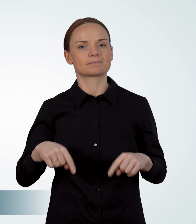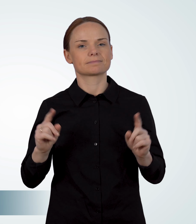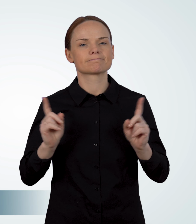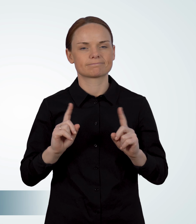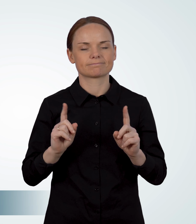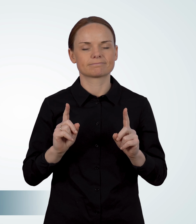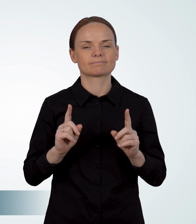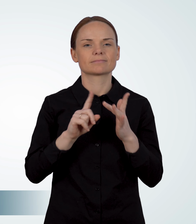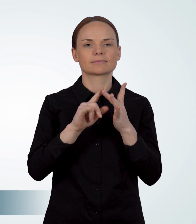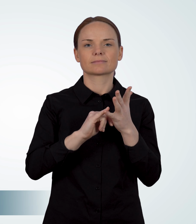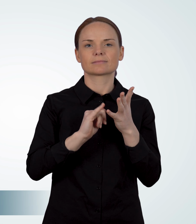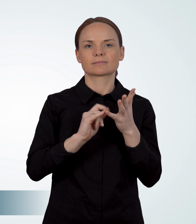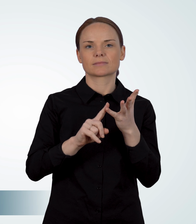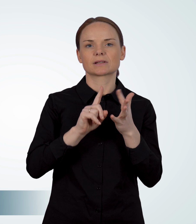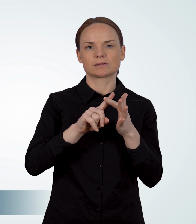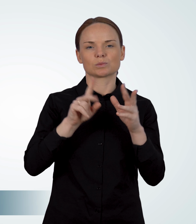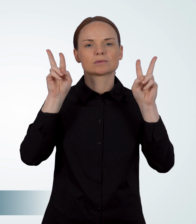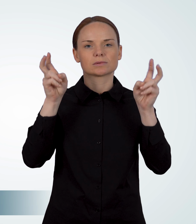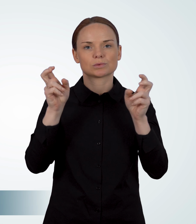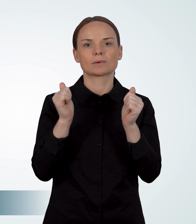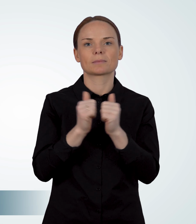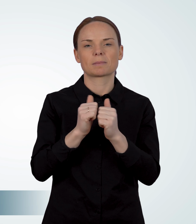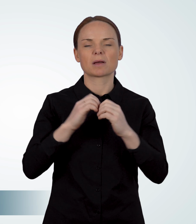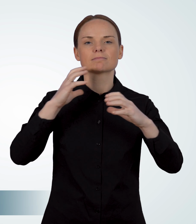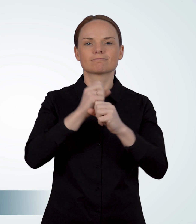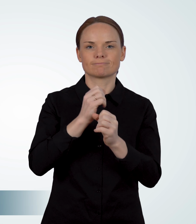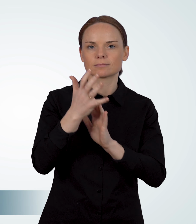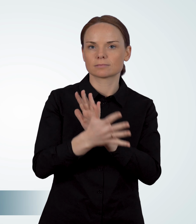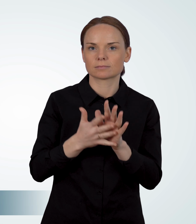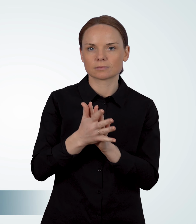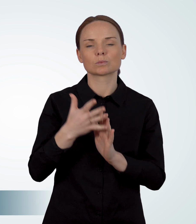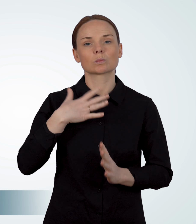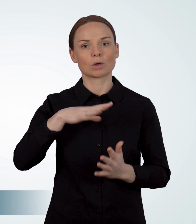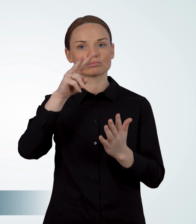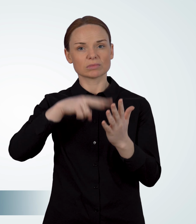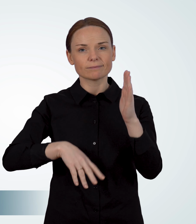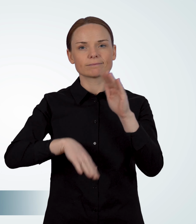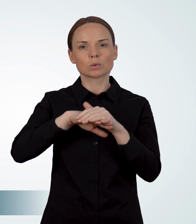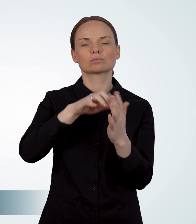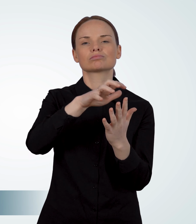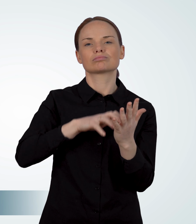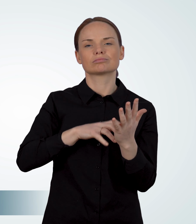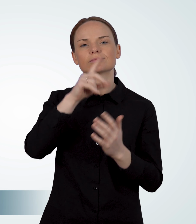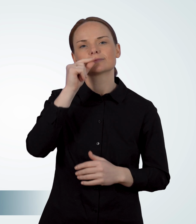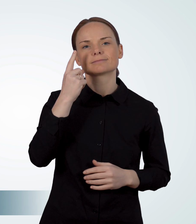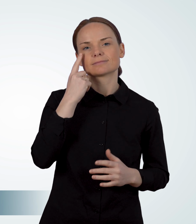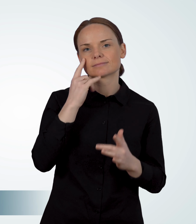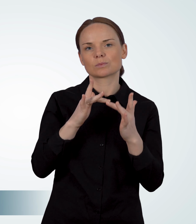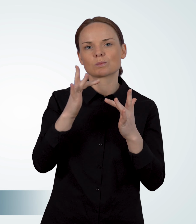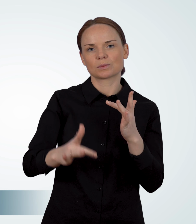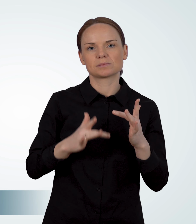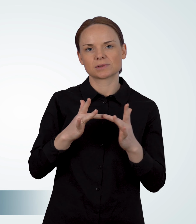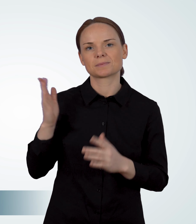This is a summary version of the Issues Paper. You can find the full version of the Issues Paper on our website: